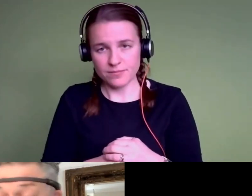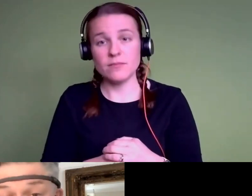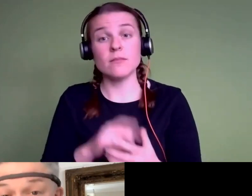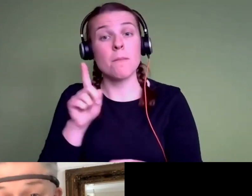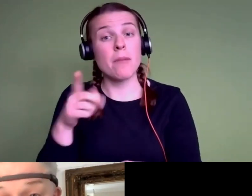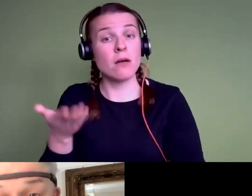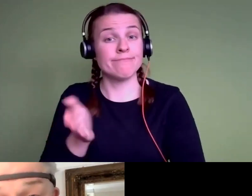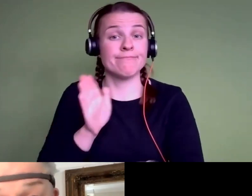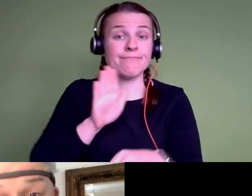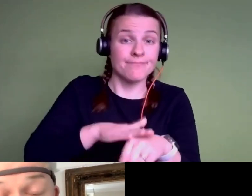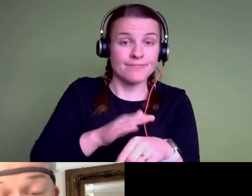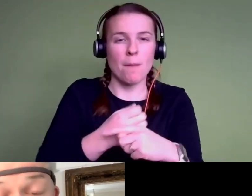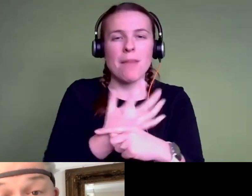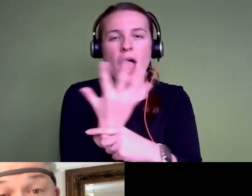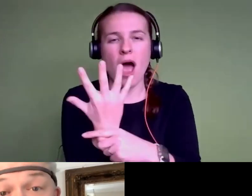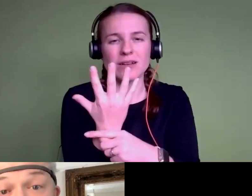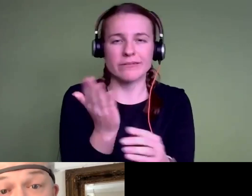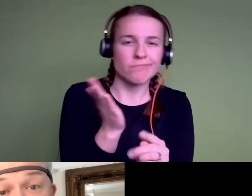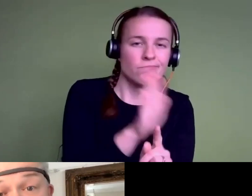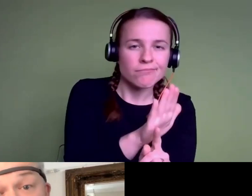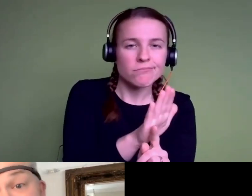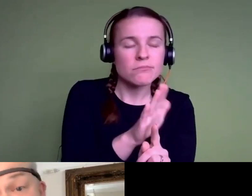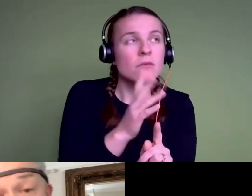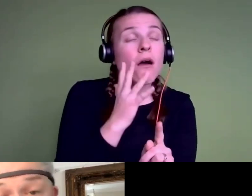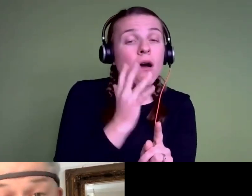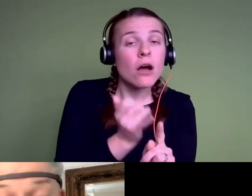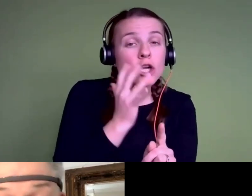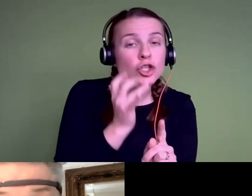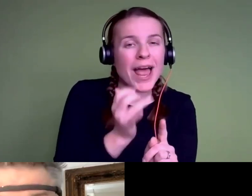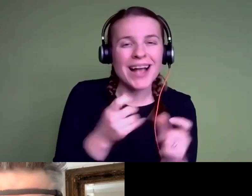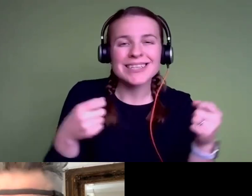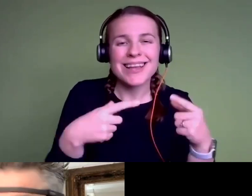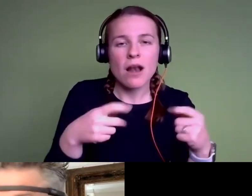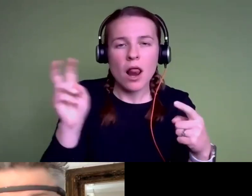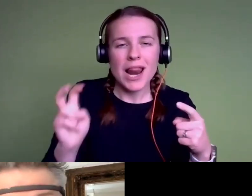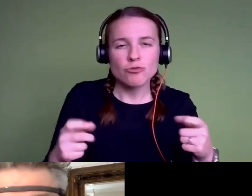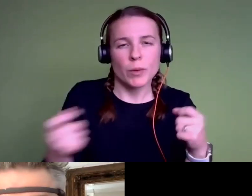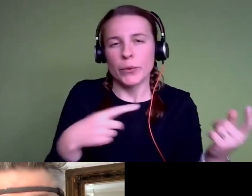on a athlete to measure muscle resistance . But what we can do is when we